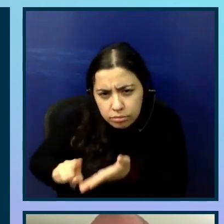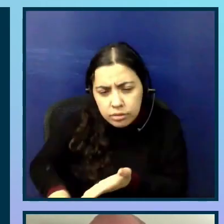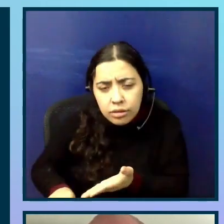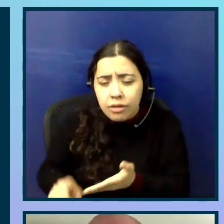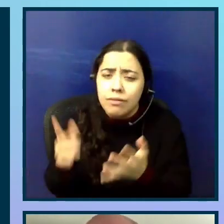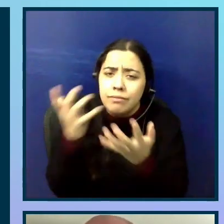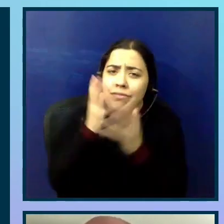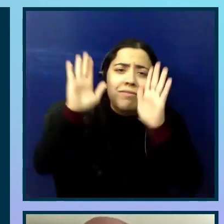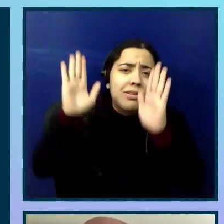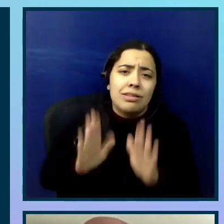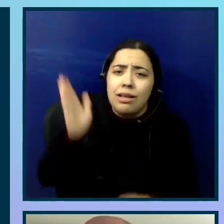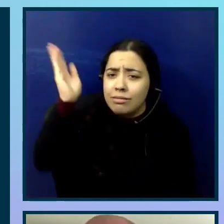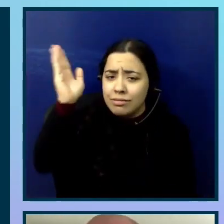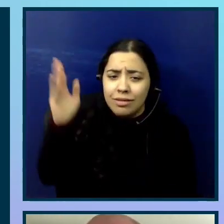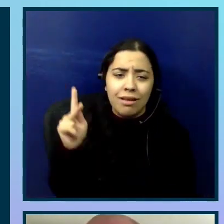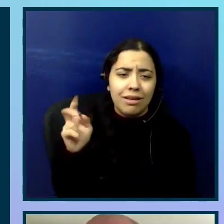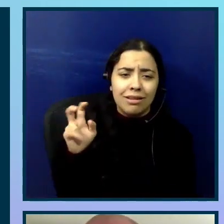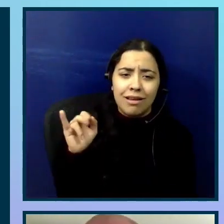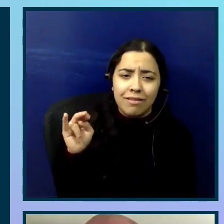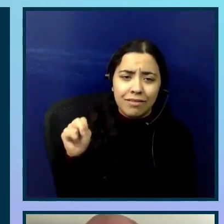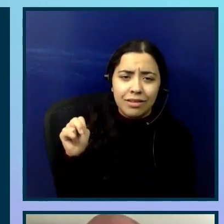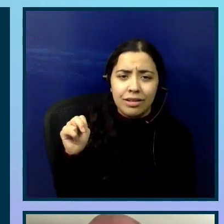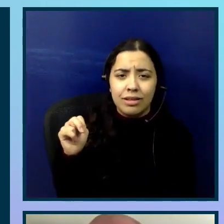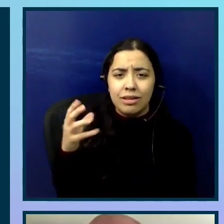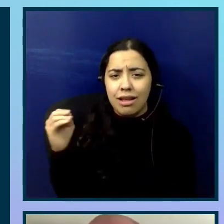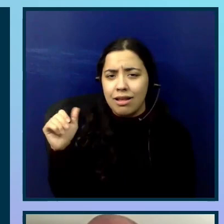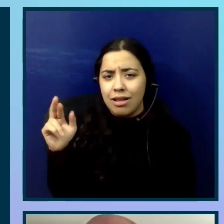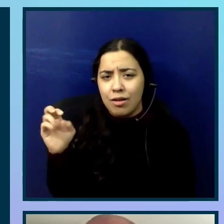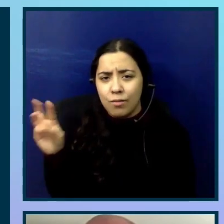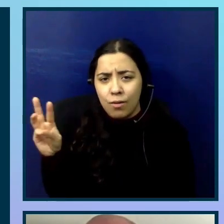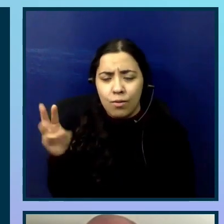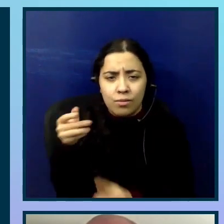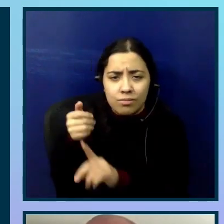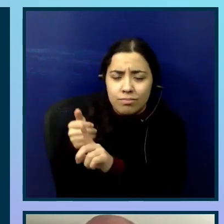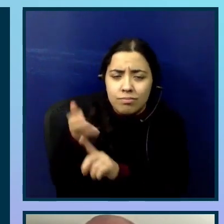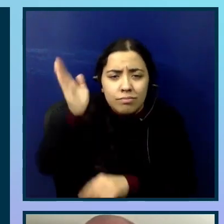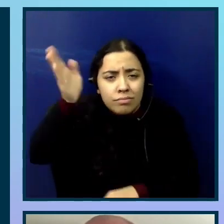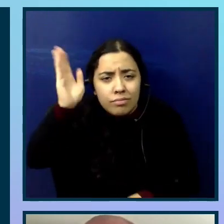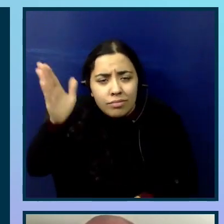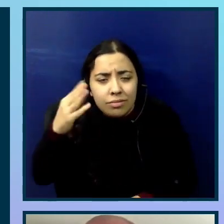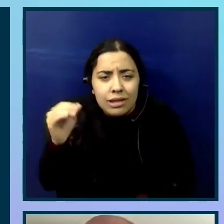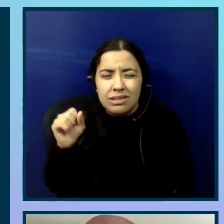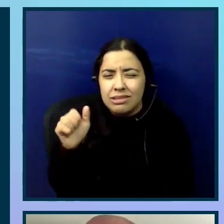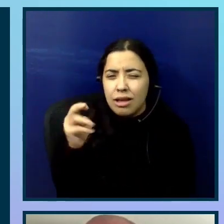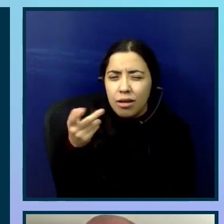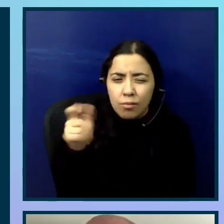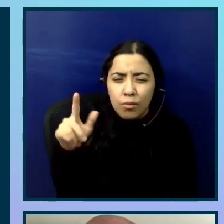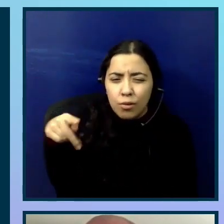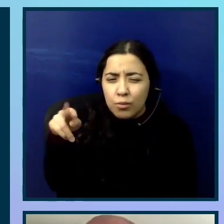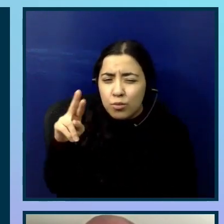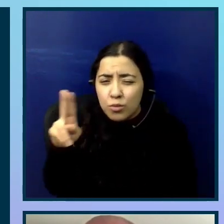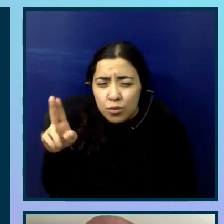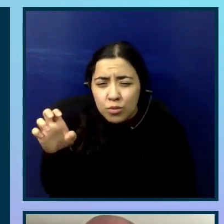And Kevin Mar Munero, he was talking a lot about this earlier, and Samuel Prue and Rebecca Topps.